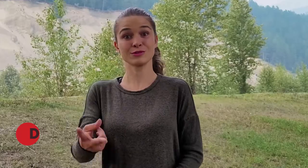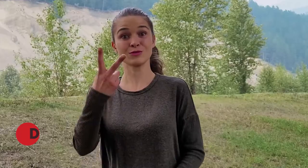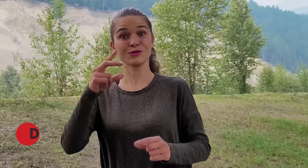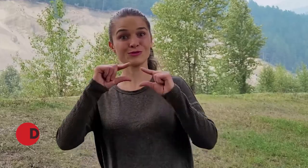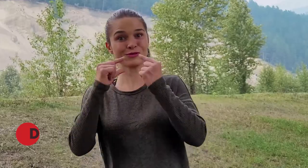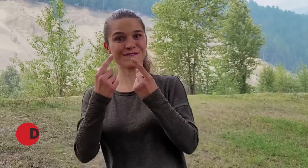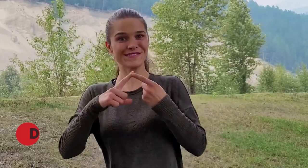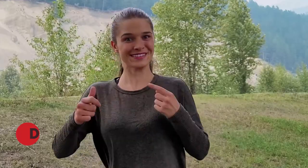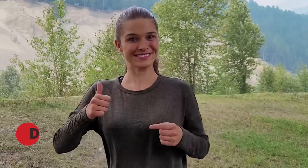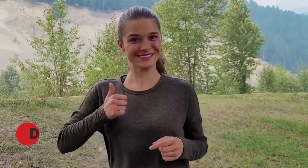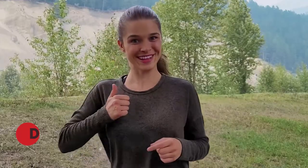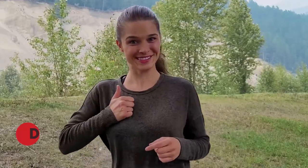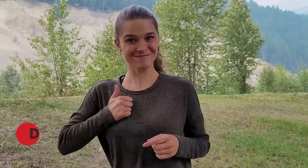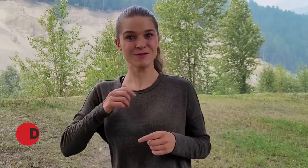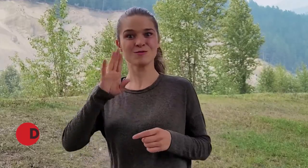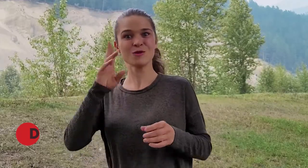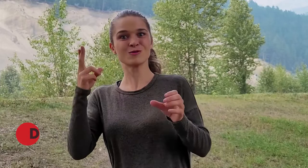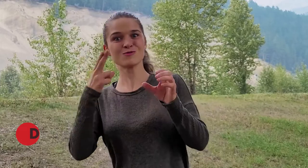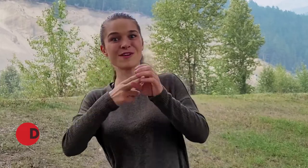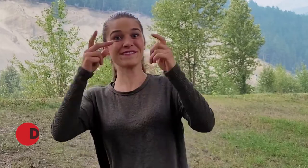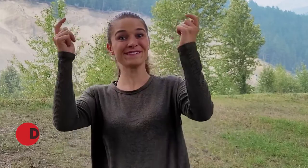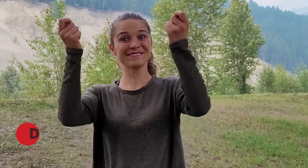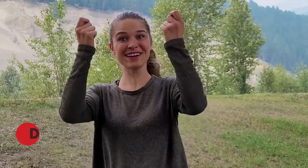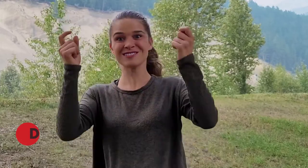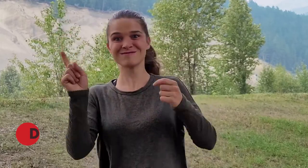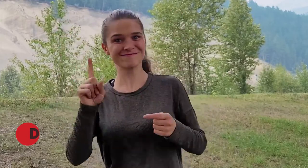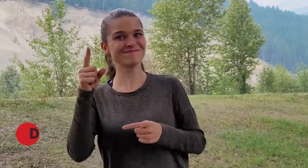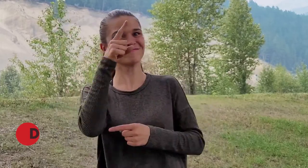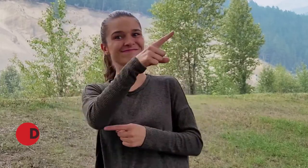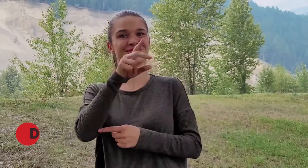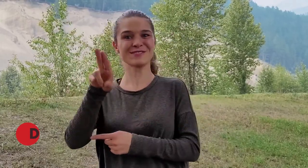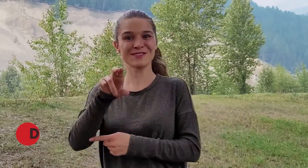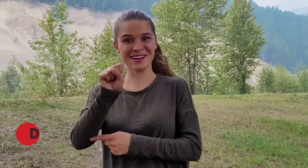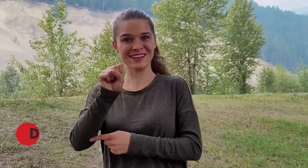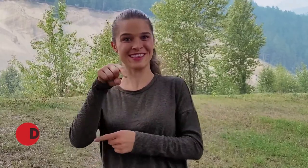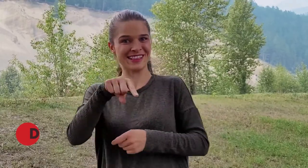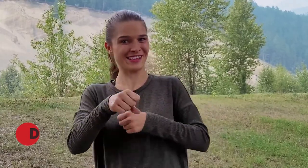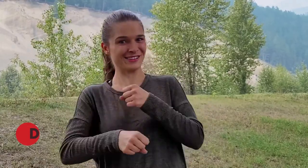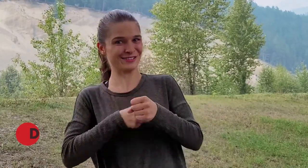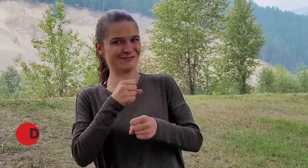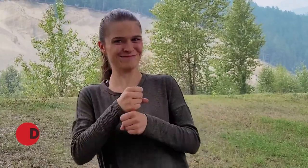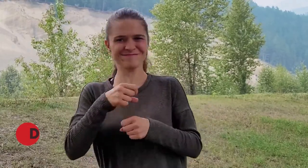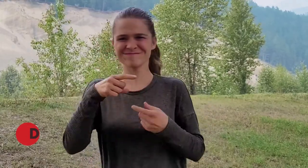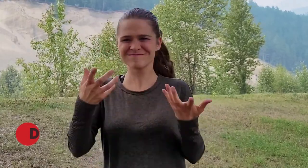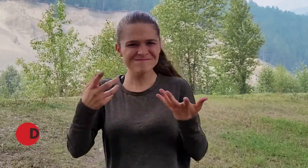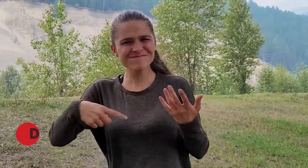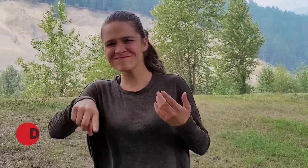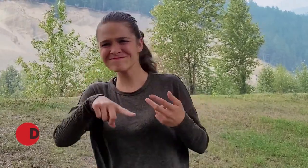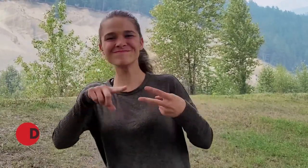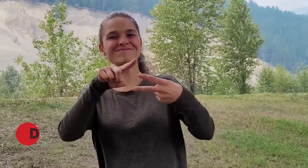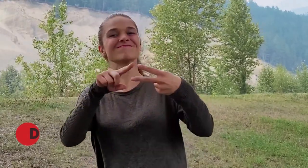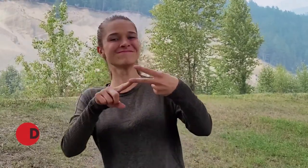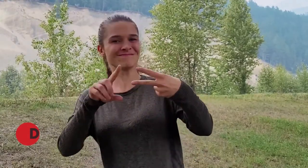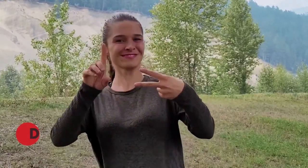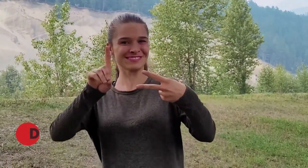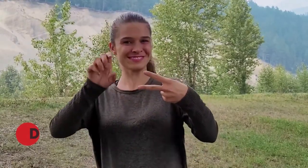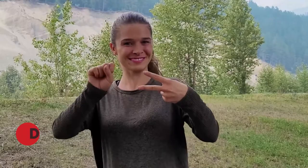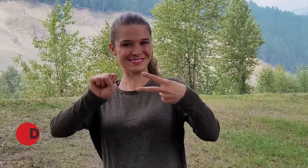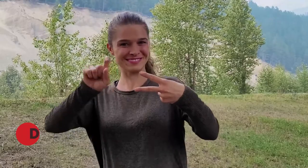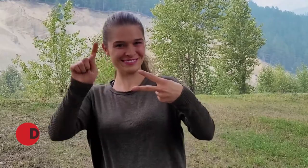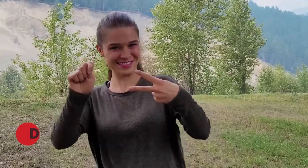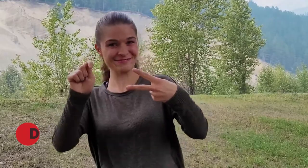[Nicole]: Two groups from Canada joined the festival in the U.S. this year.